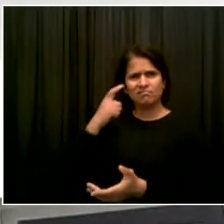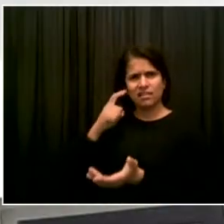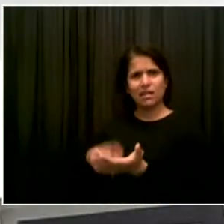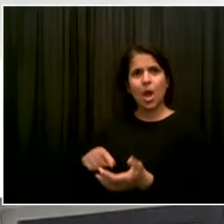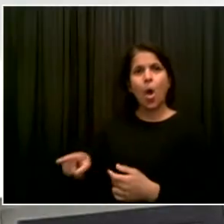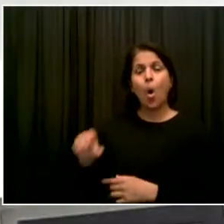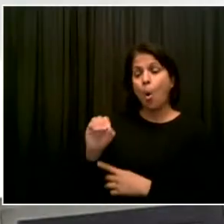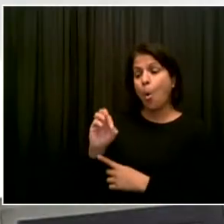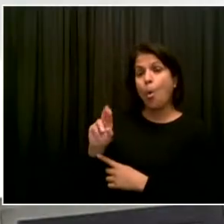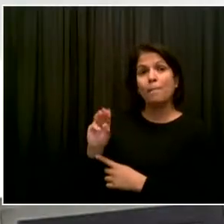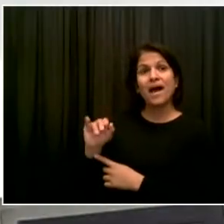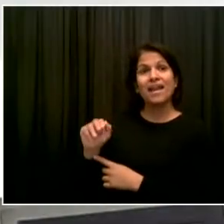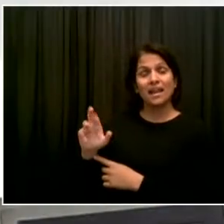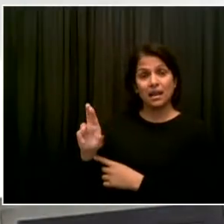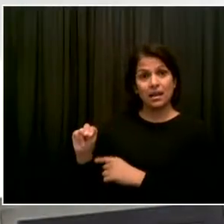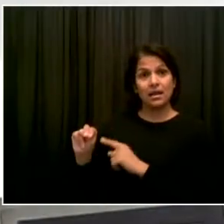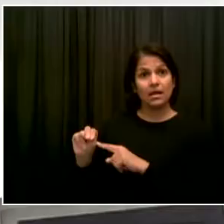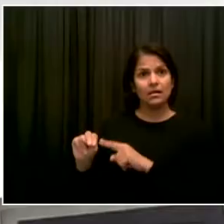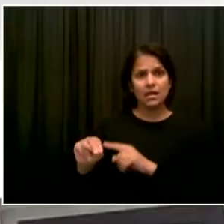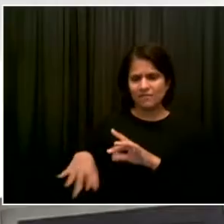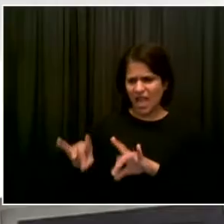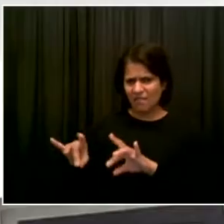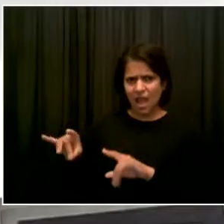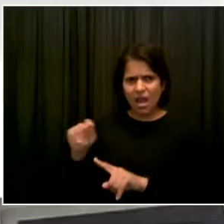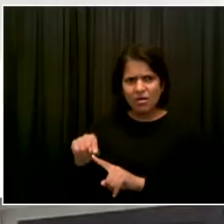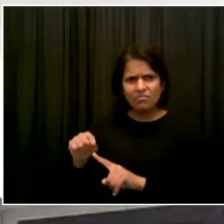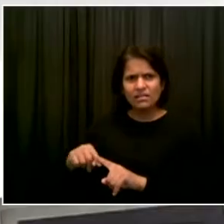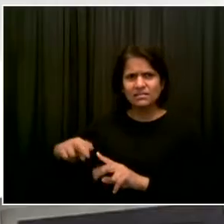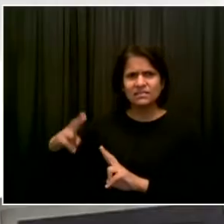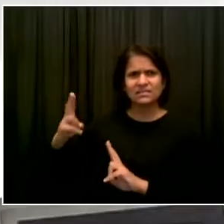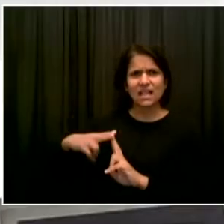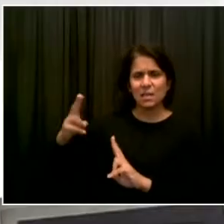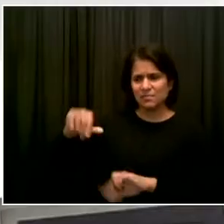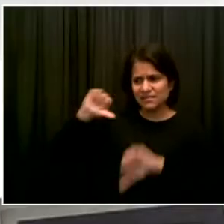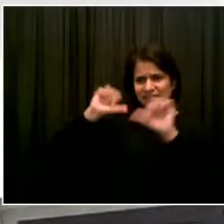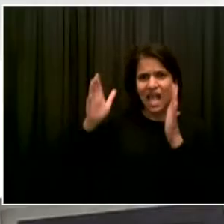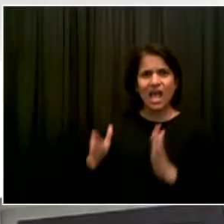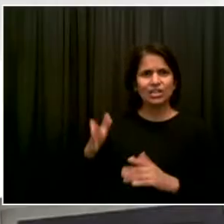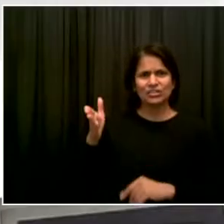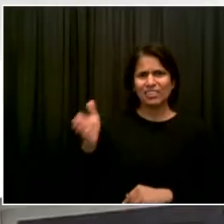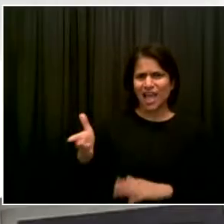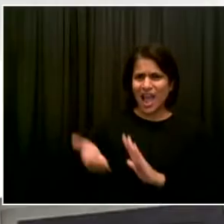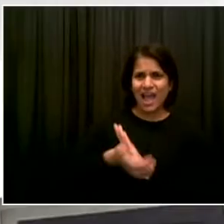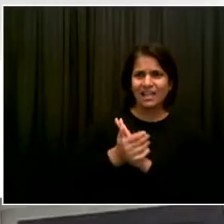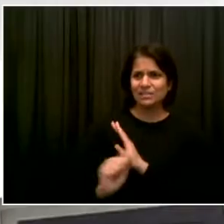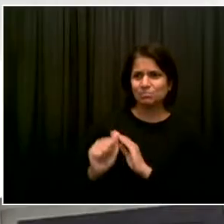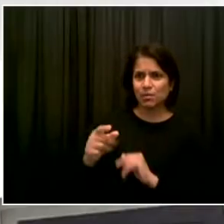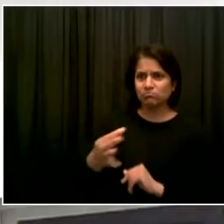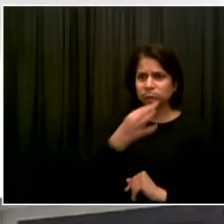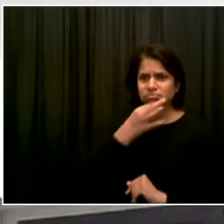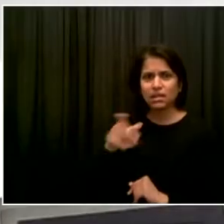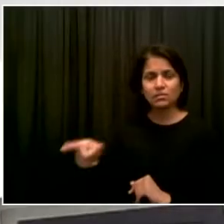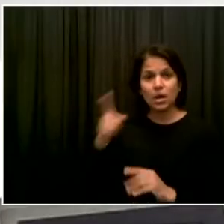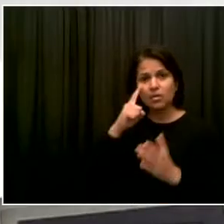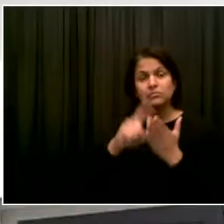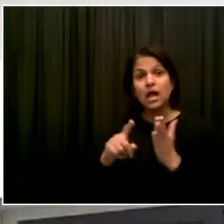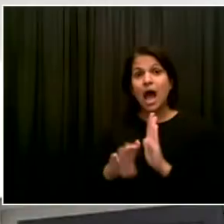THAT IS SOUTH AFRICA ALREADY WHICH HAD TE H EARLIEST, SOME OF THE EARLISET AND BEST DATA